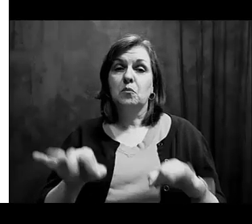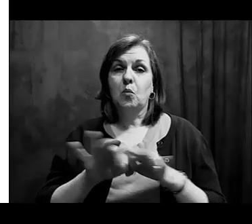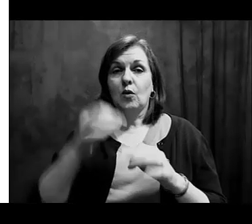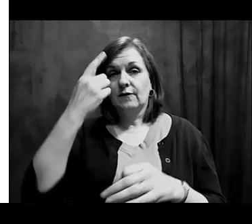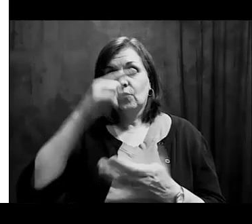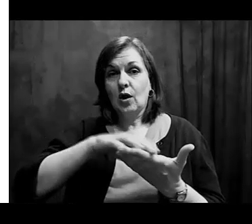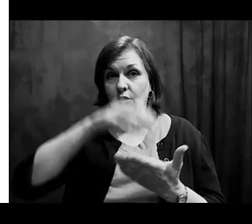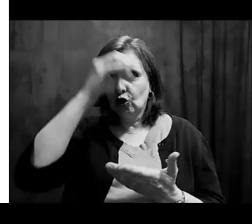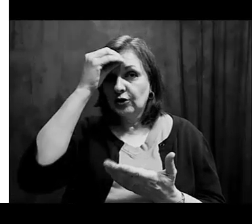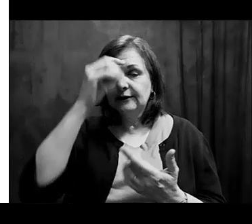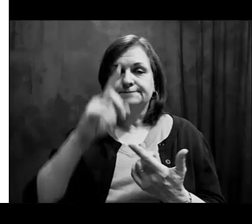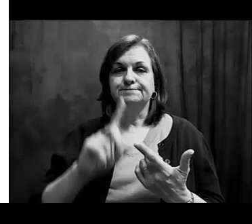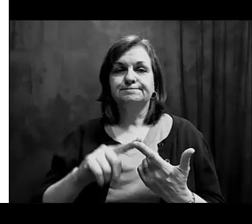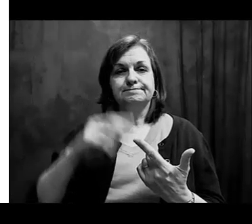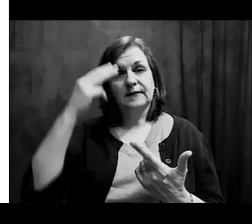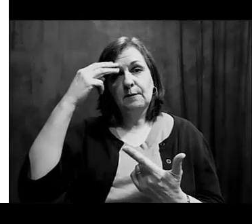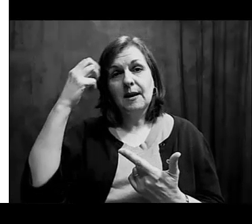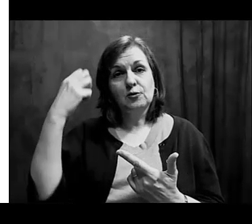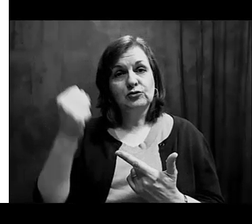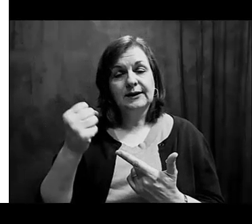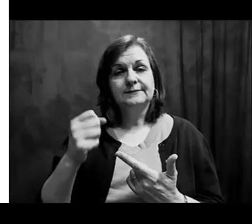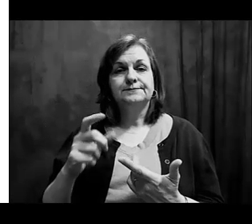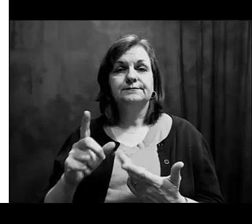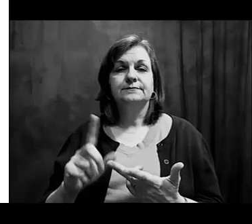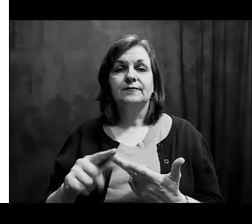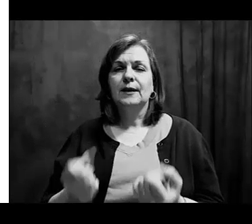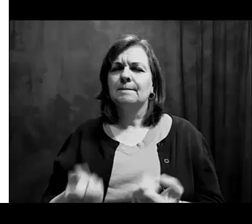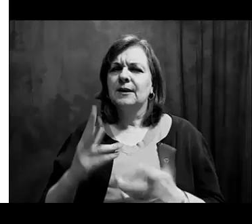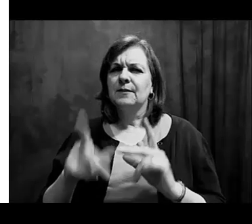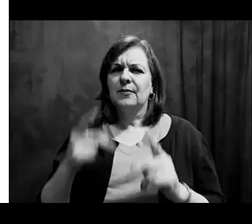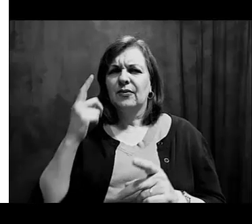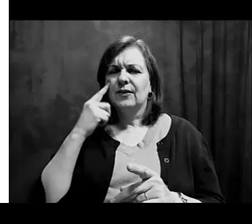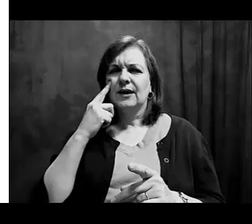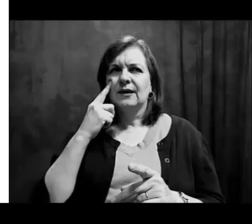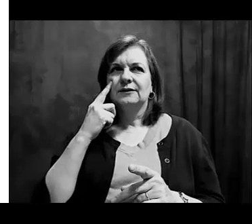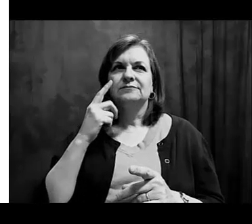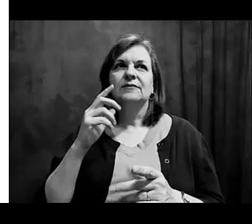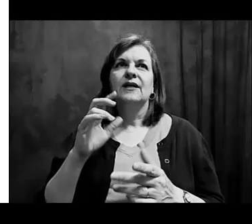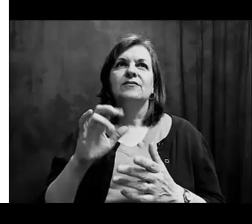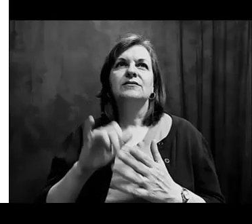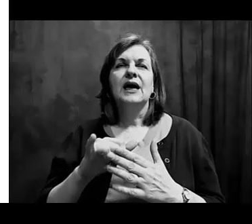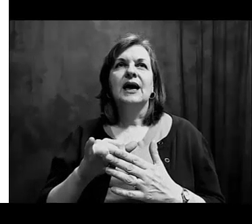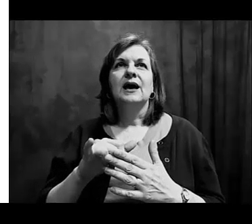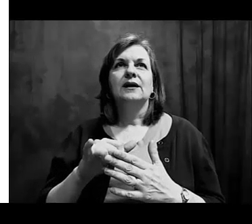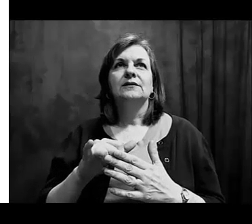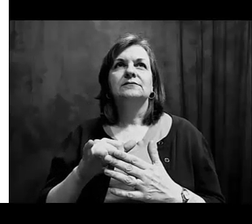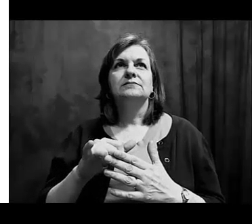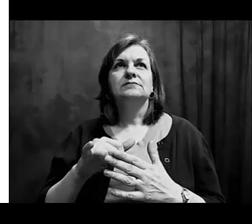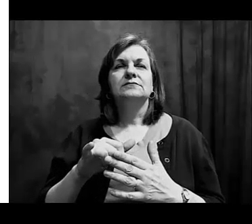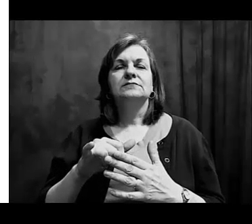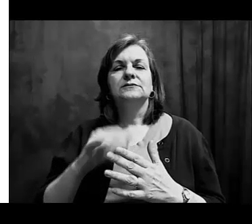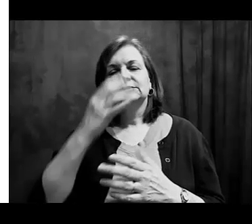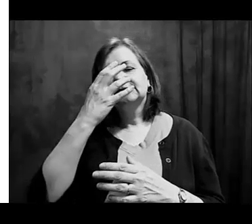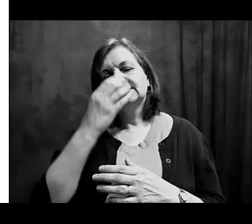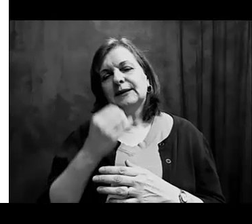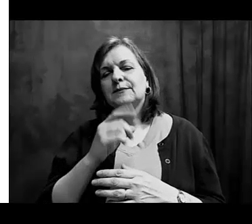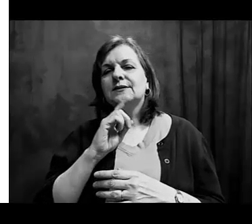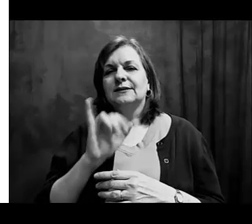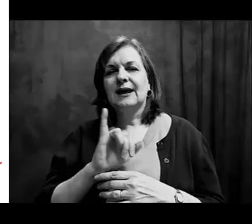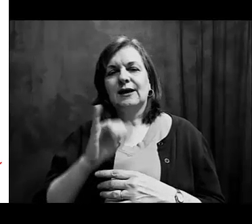memory and many folks look at it kind of as a system reboot and cleanup of your brain